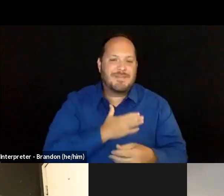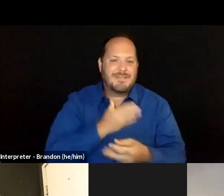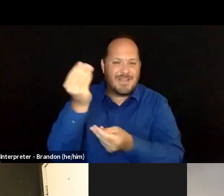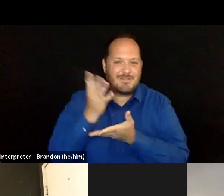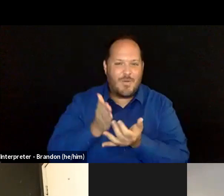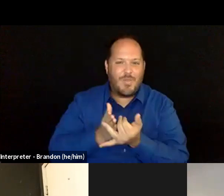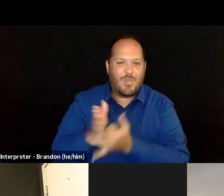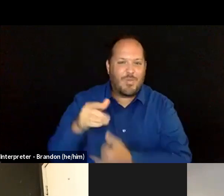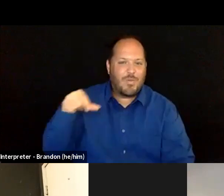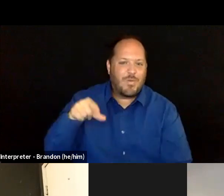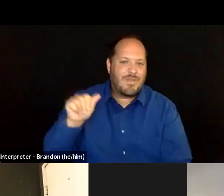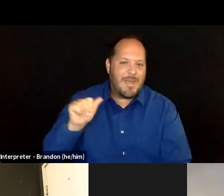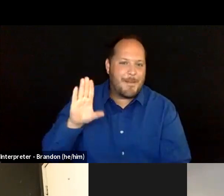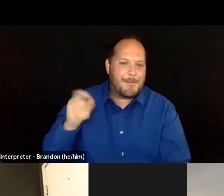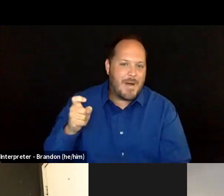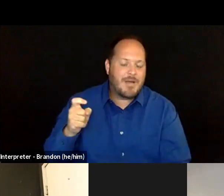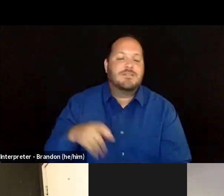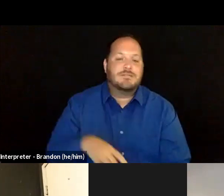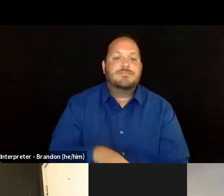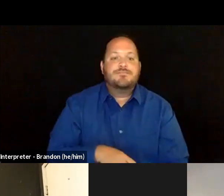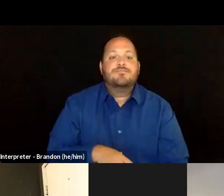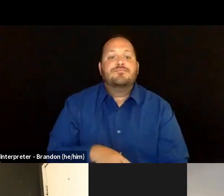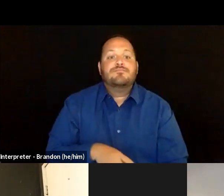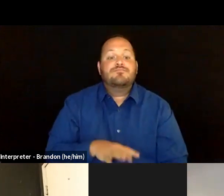Campbell, Racial & Trans Justice from Basic Rights Oregon. Will you introduce yourself?